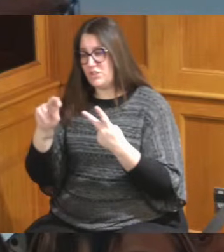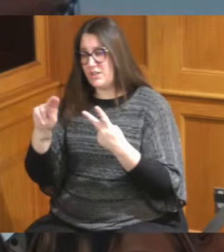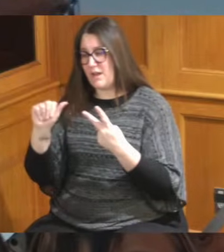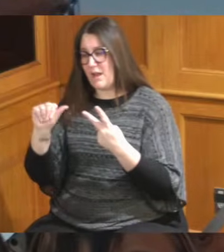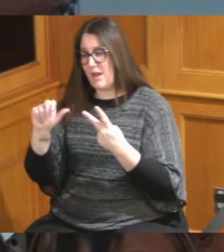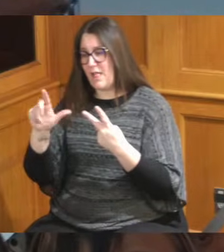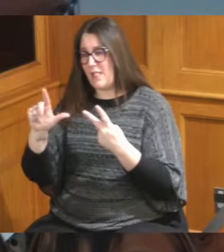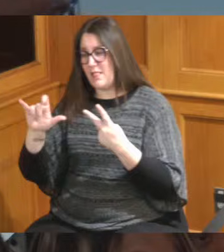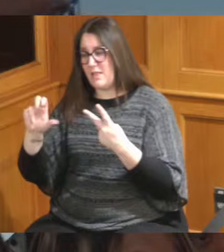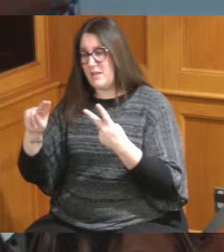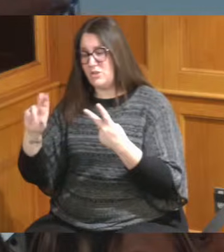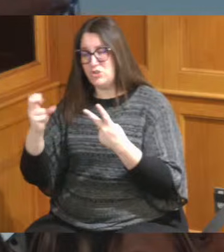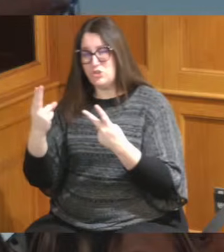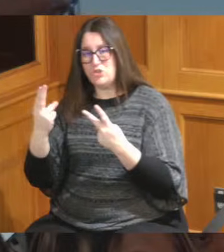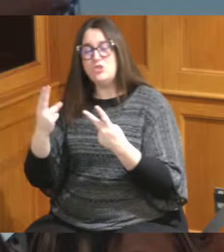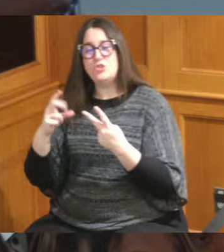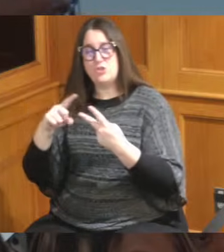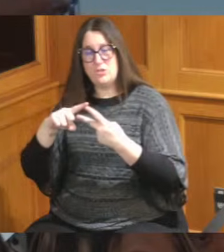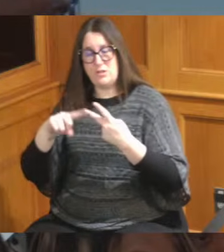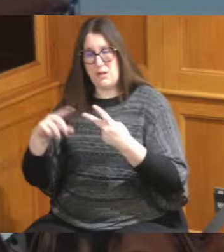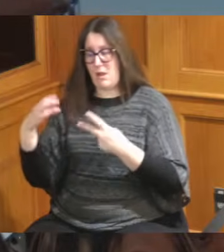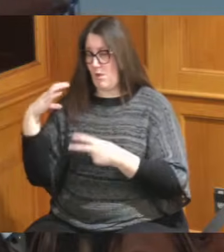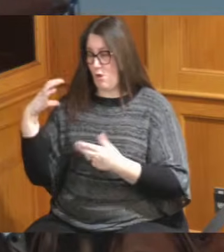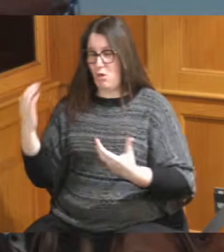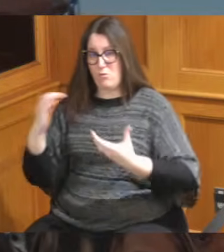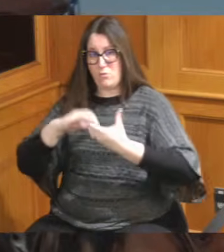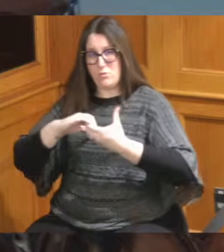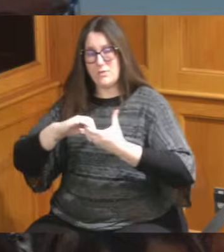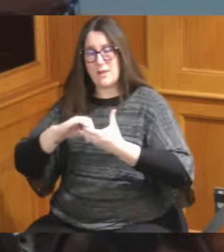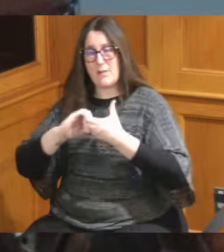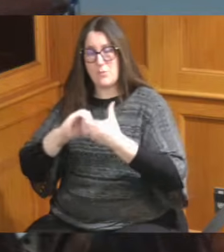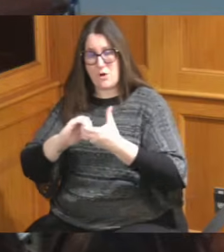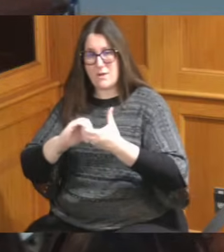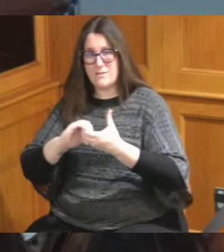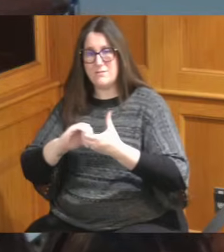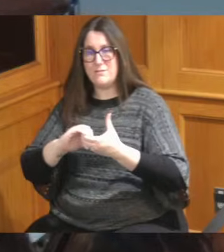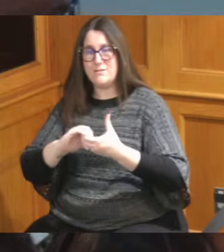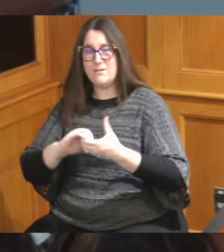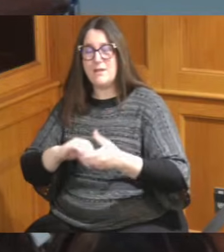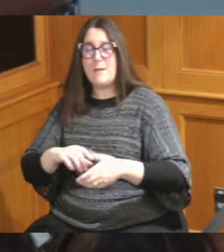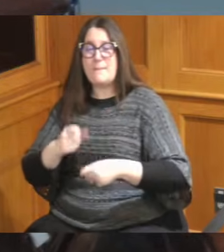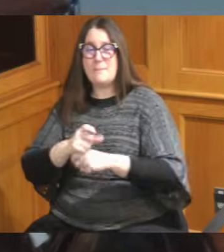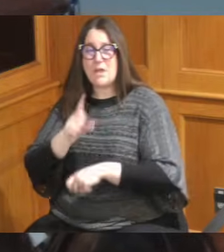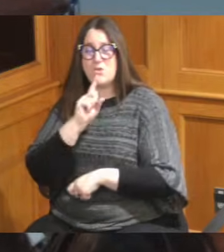a deep commitment to service, collaboration, and community empowerment, ensuring that faith